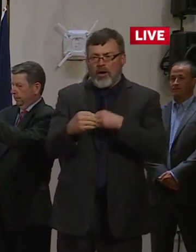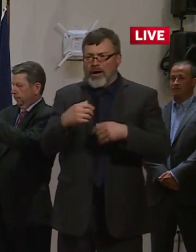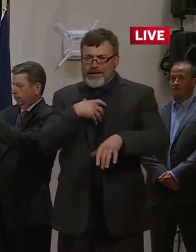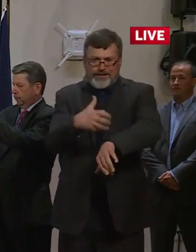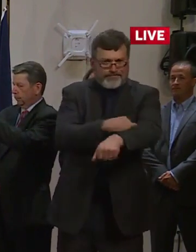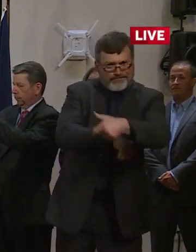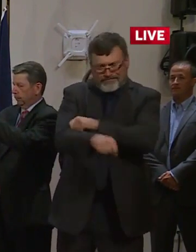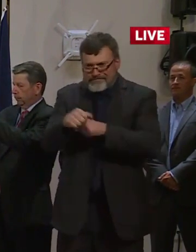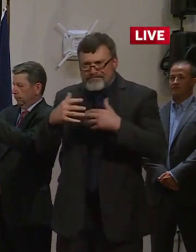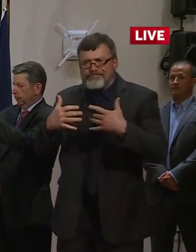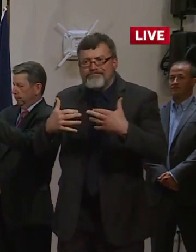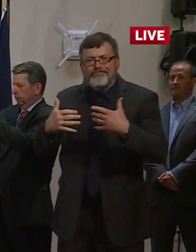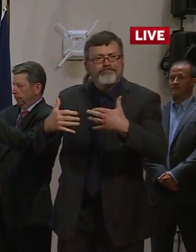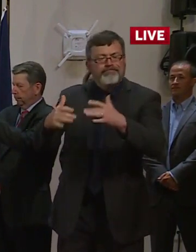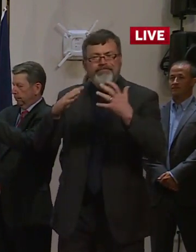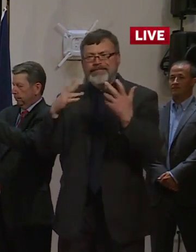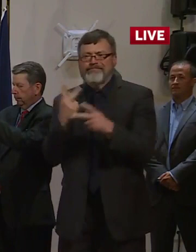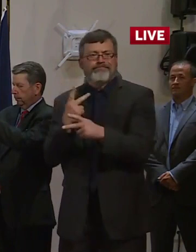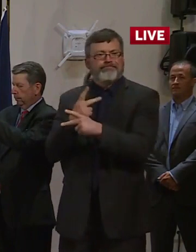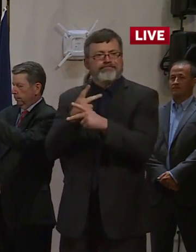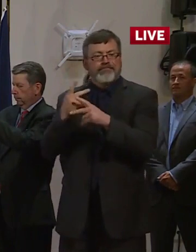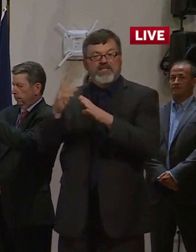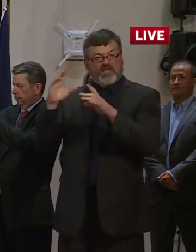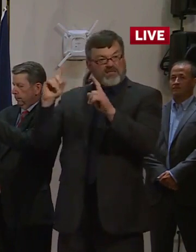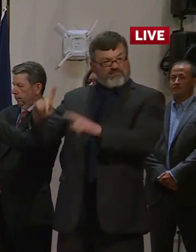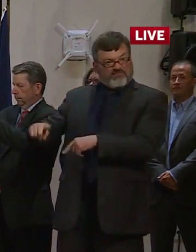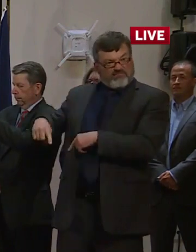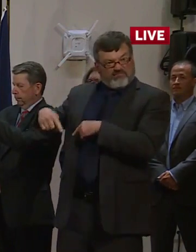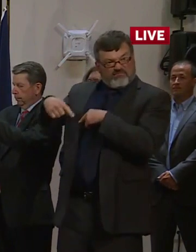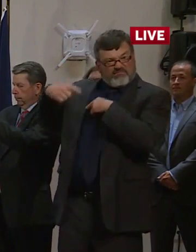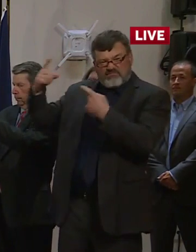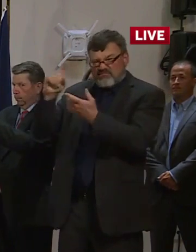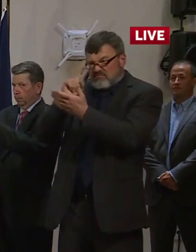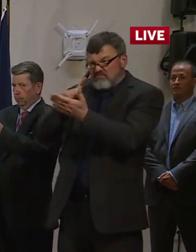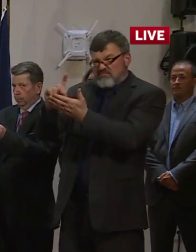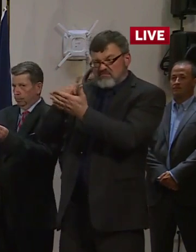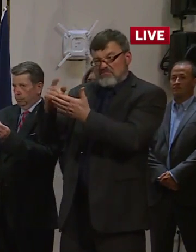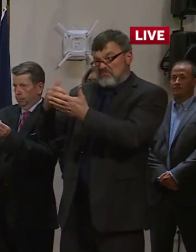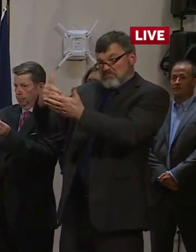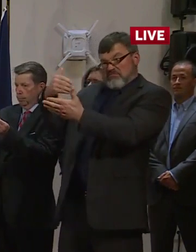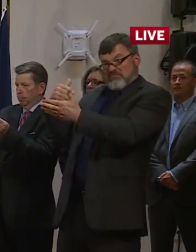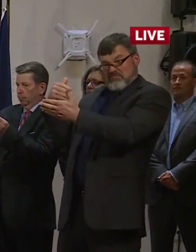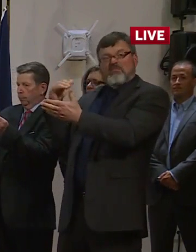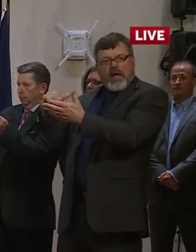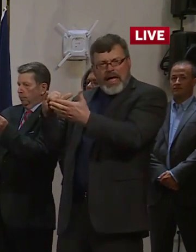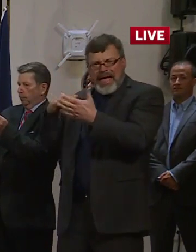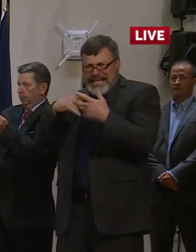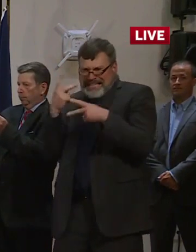I GOT UP FROM MY SEAT AND HEADED TO THE OFFICE TO TAKONE THIS CHALLENGE.